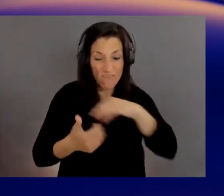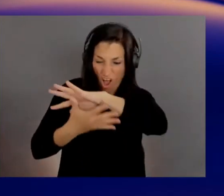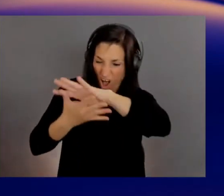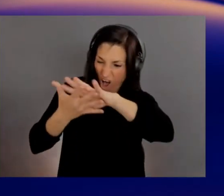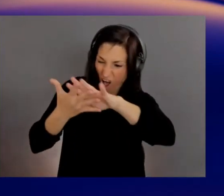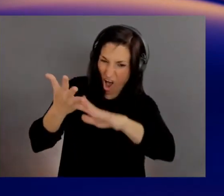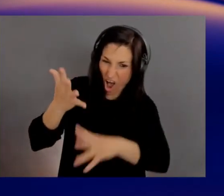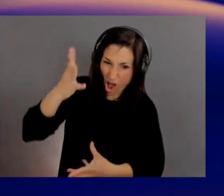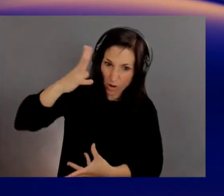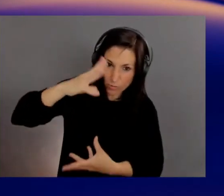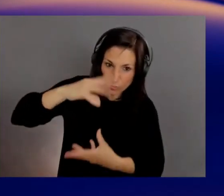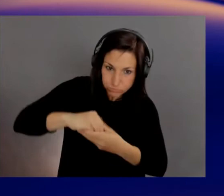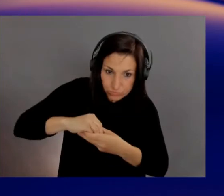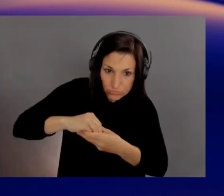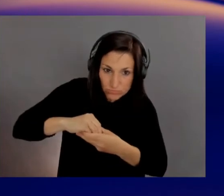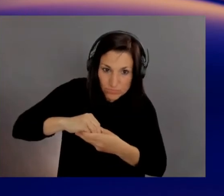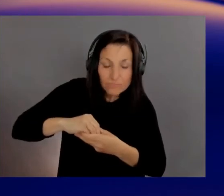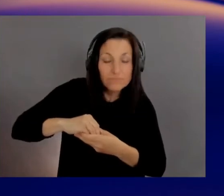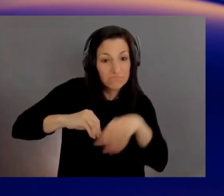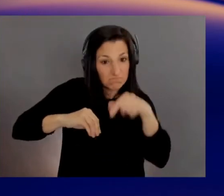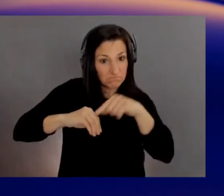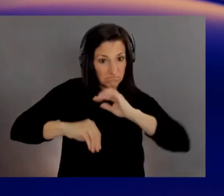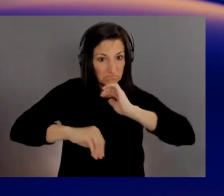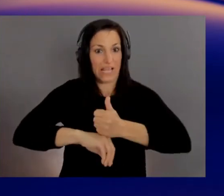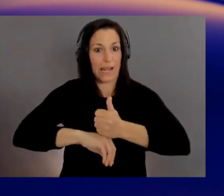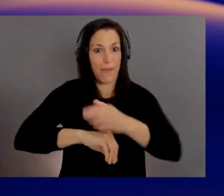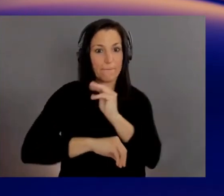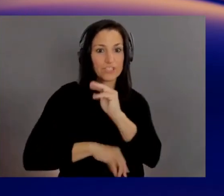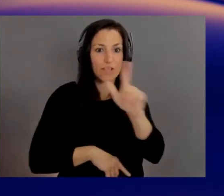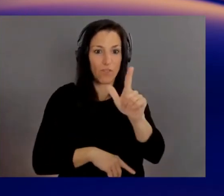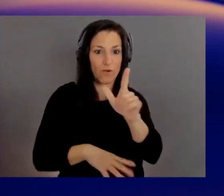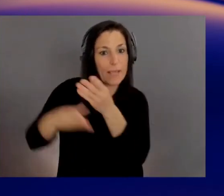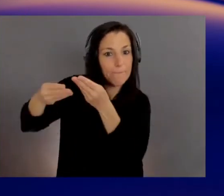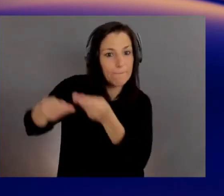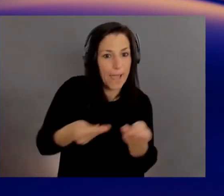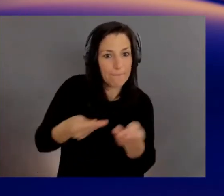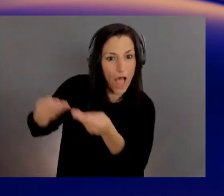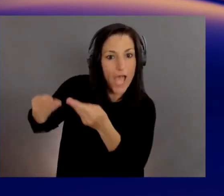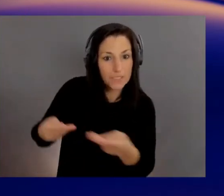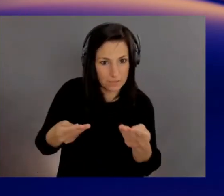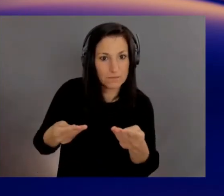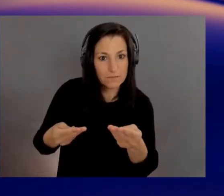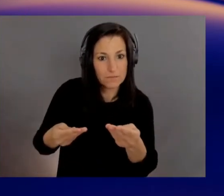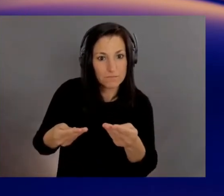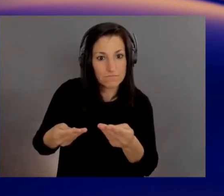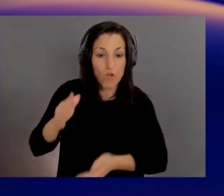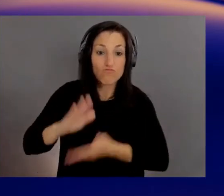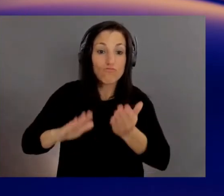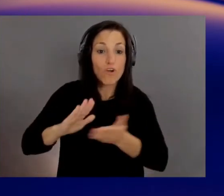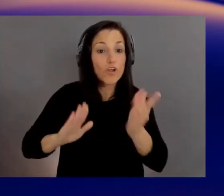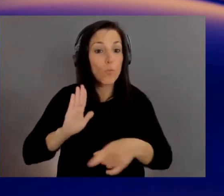in a machine learning pipeline so that you can just run that pipeline once, have every step be automatically run.